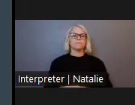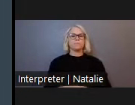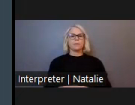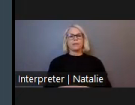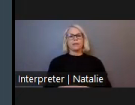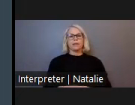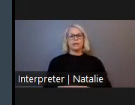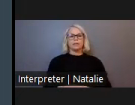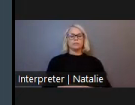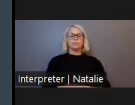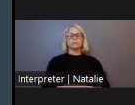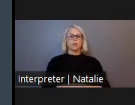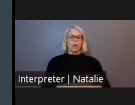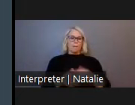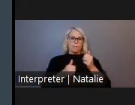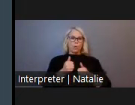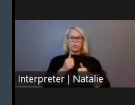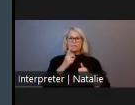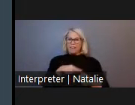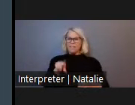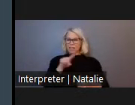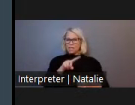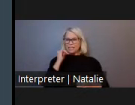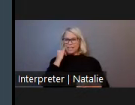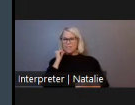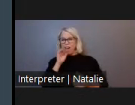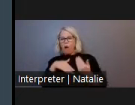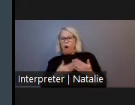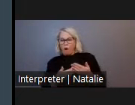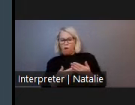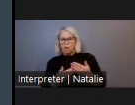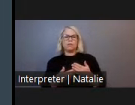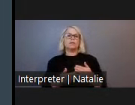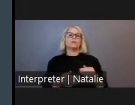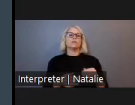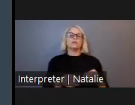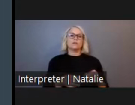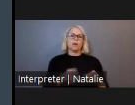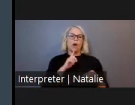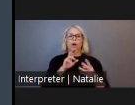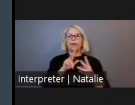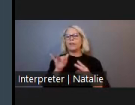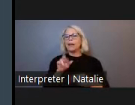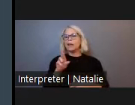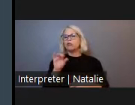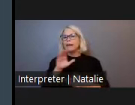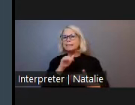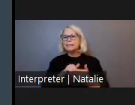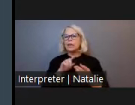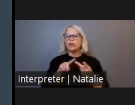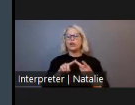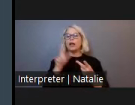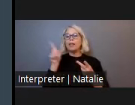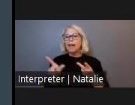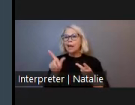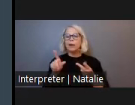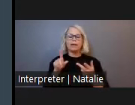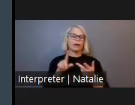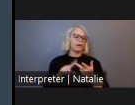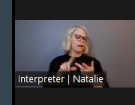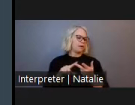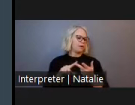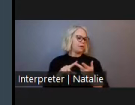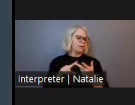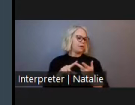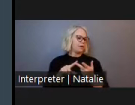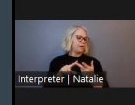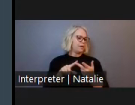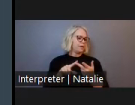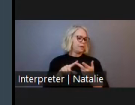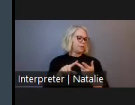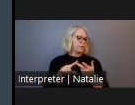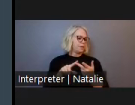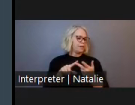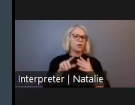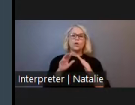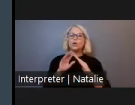So, most of these, if not all, are either rec centers, community libraries, community